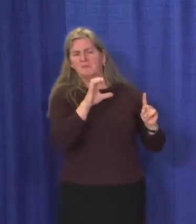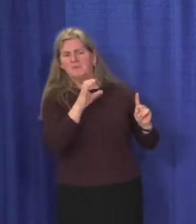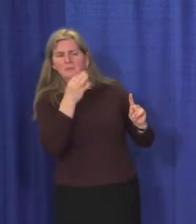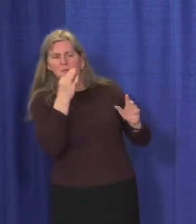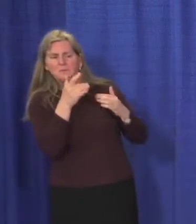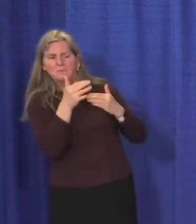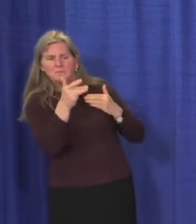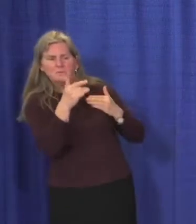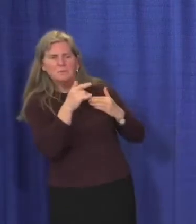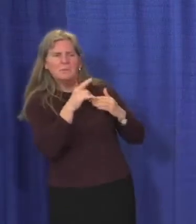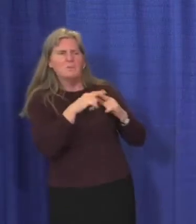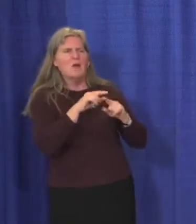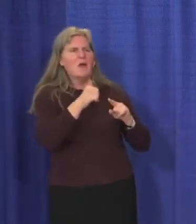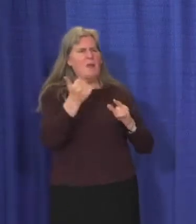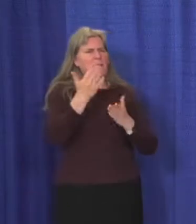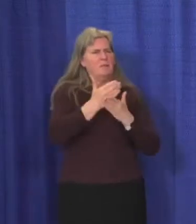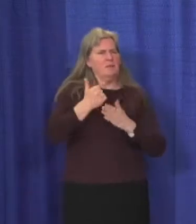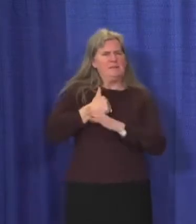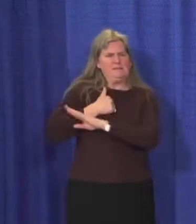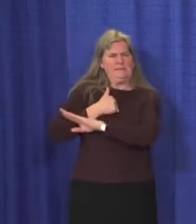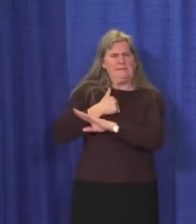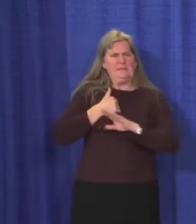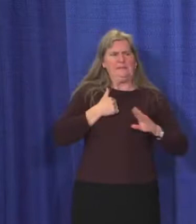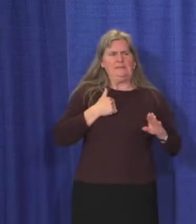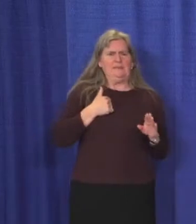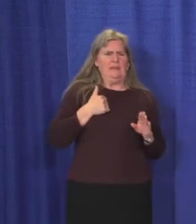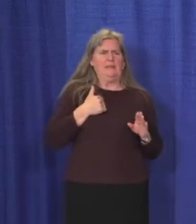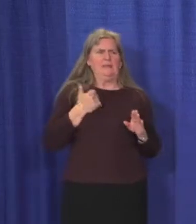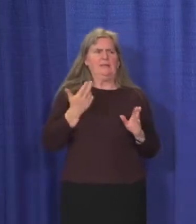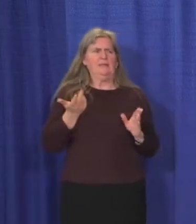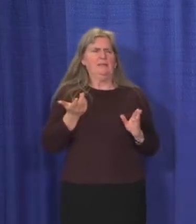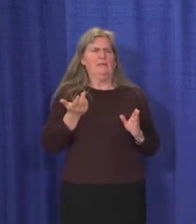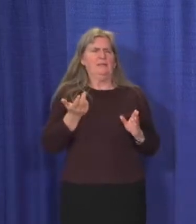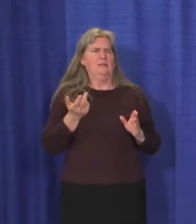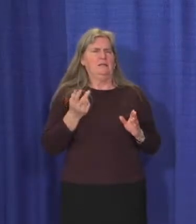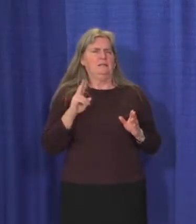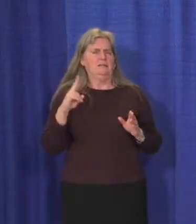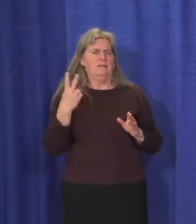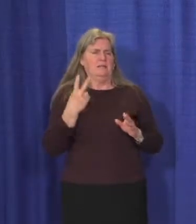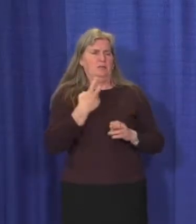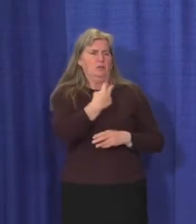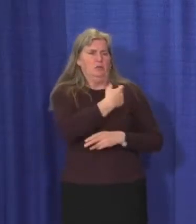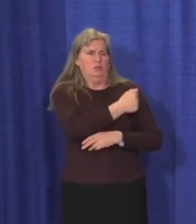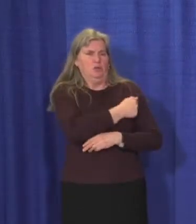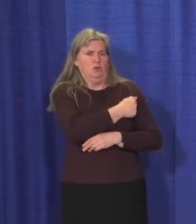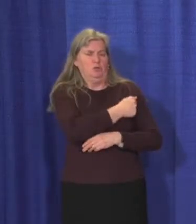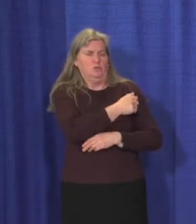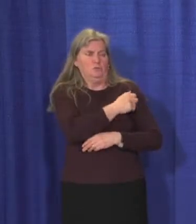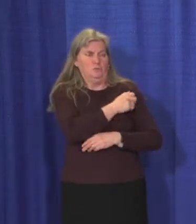territories? Those are the other jurisdictions with the most second doses.